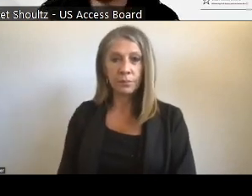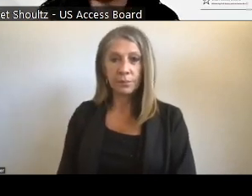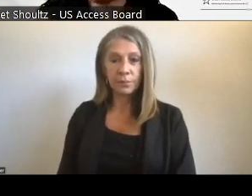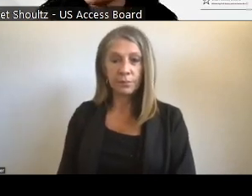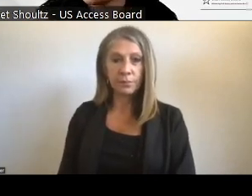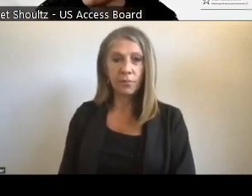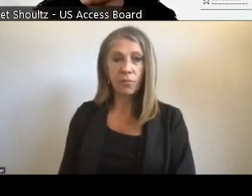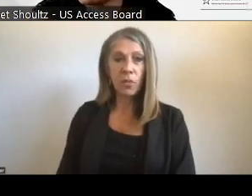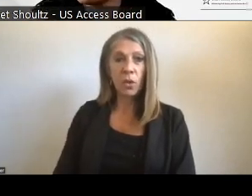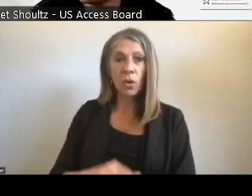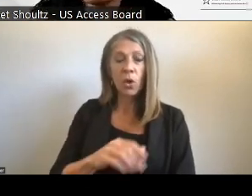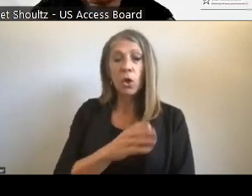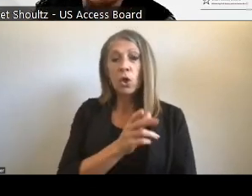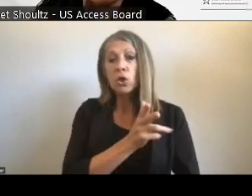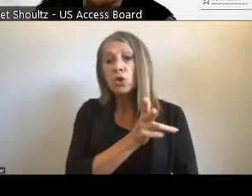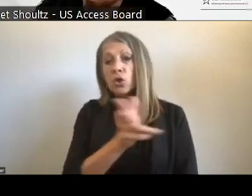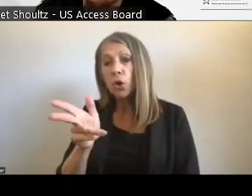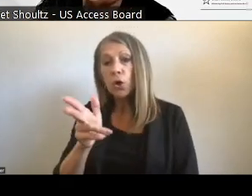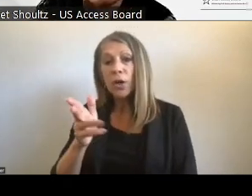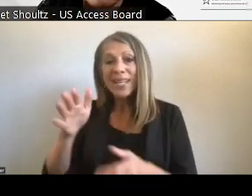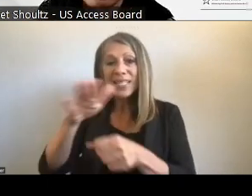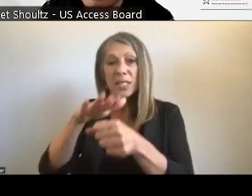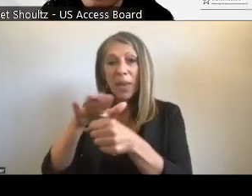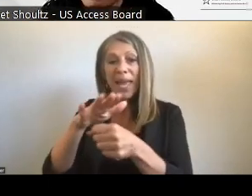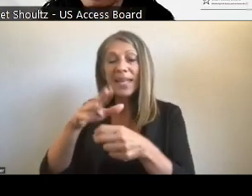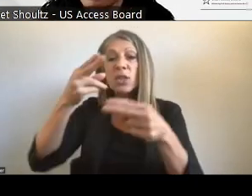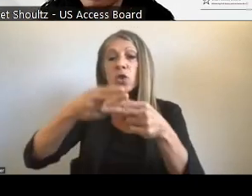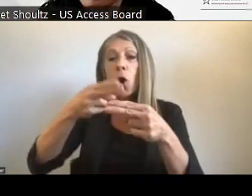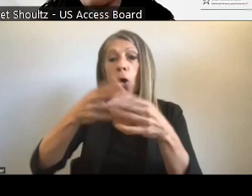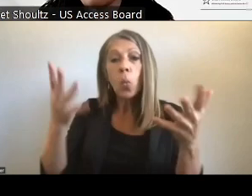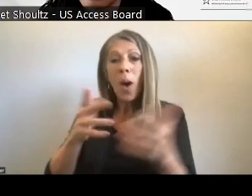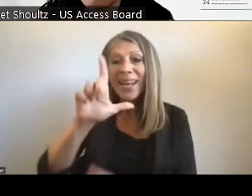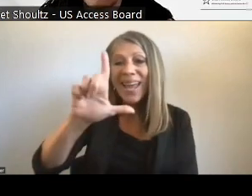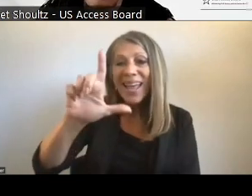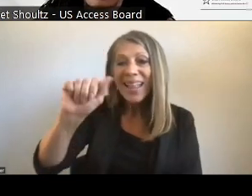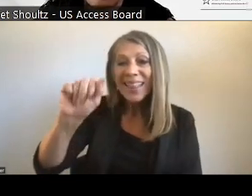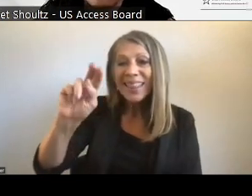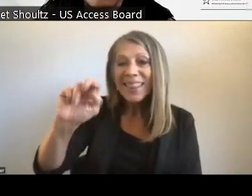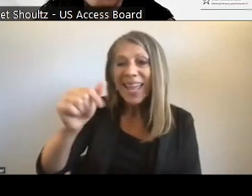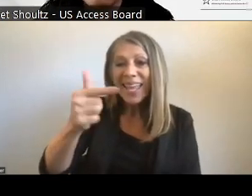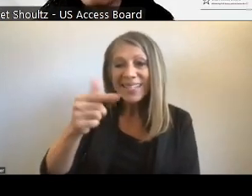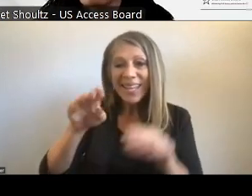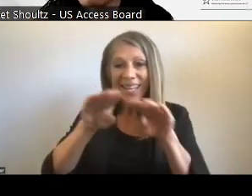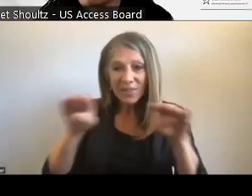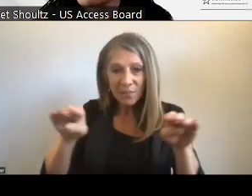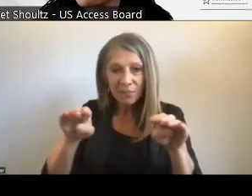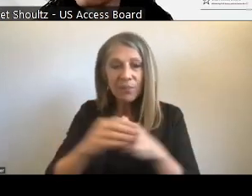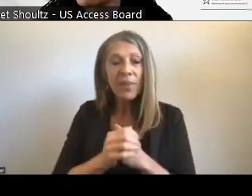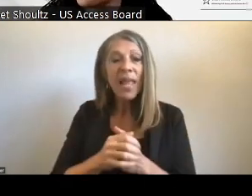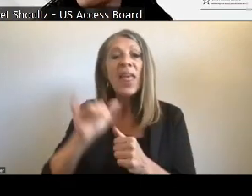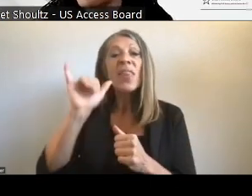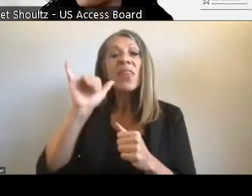Turning space is now referred to as "landing." The landing terminology is consistent with